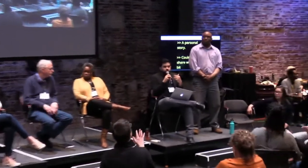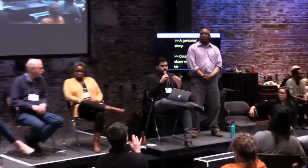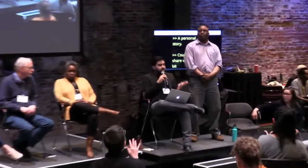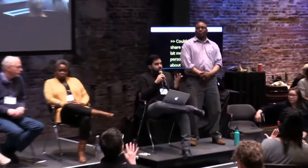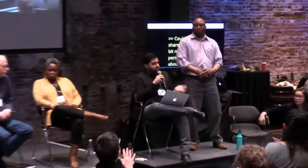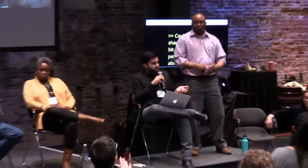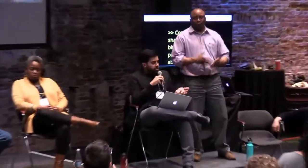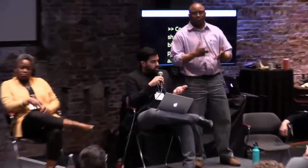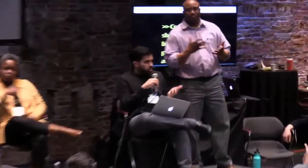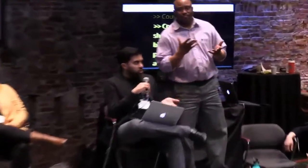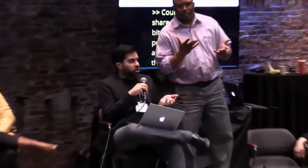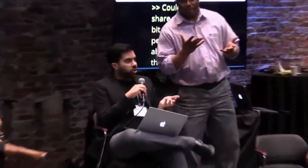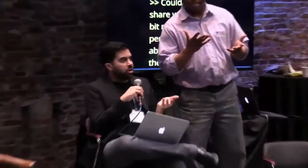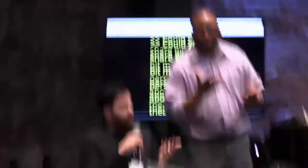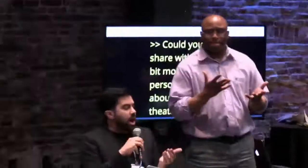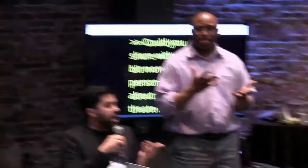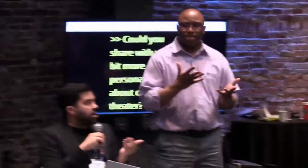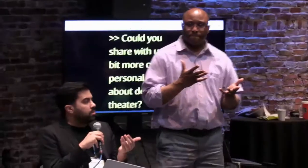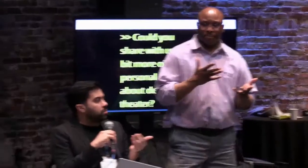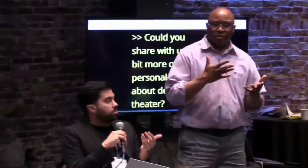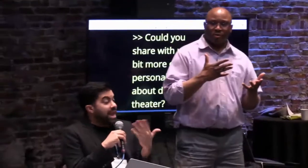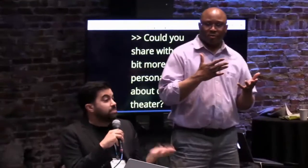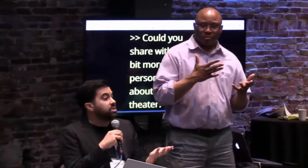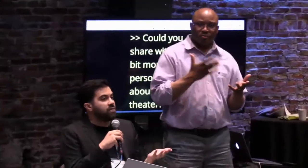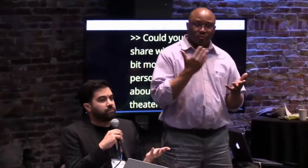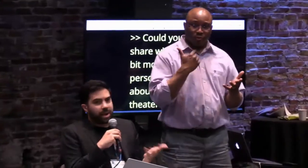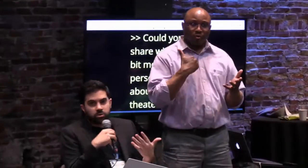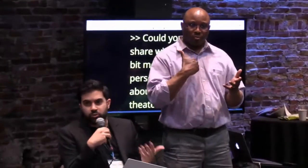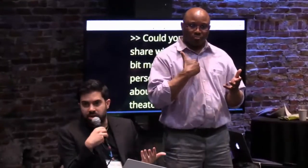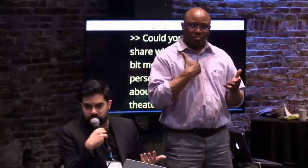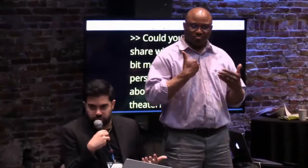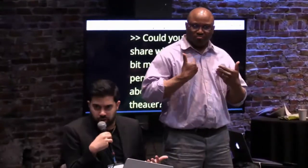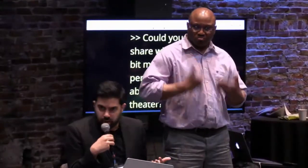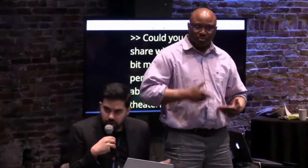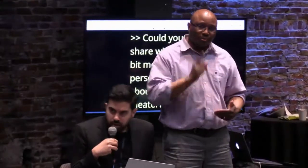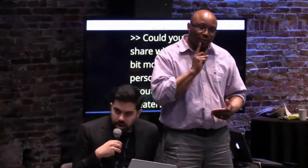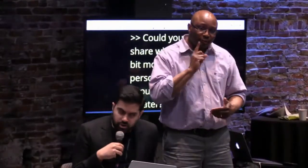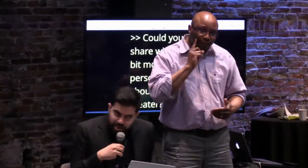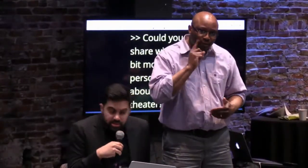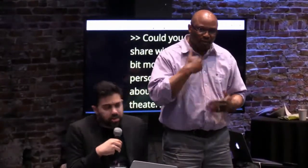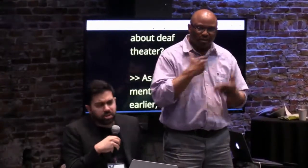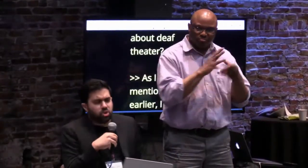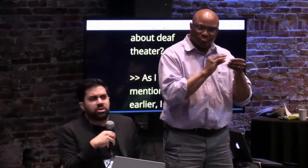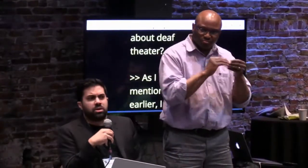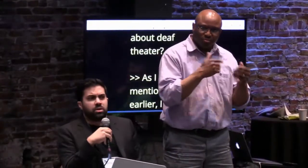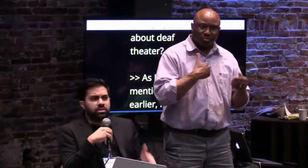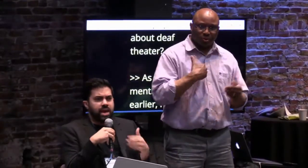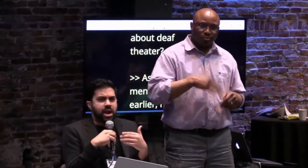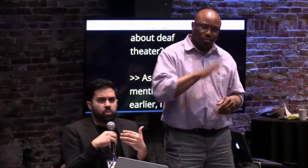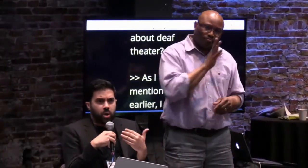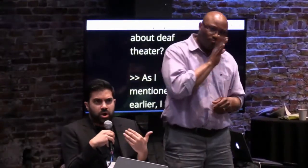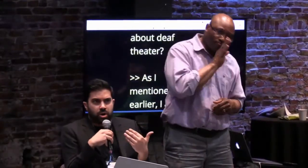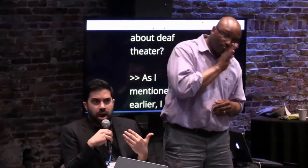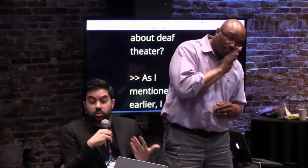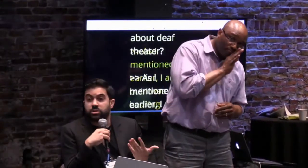So as I earlier, I am deaf but I was raised hearing. I was raised in a community where I was